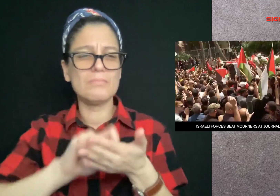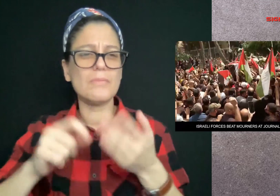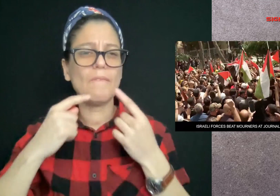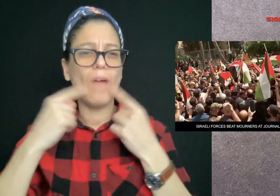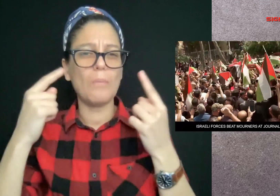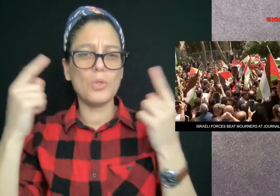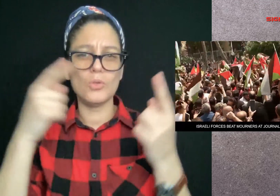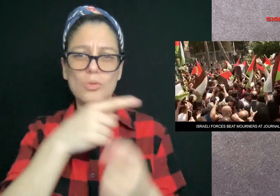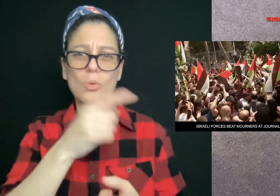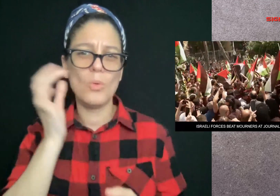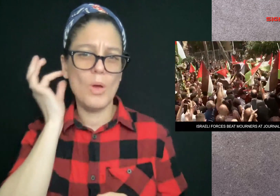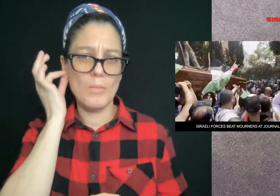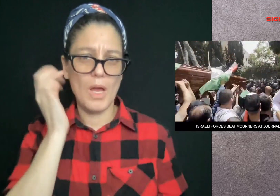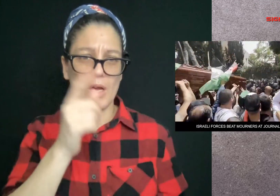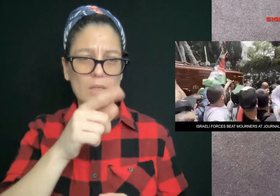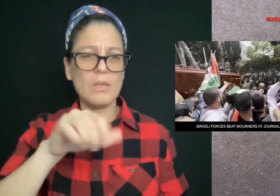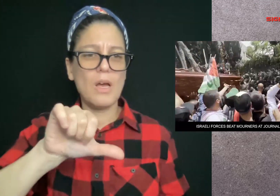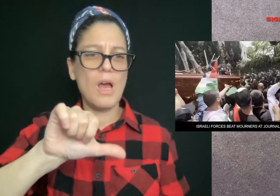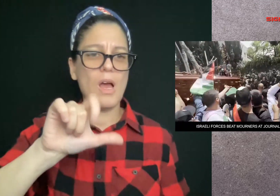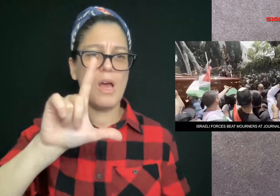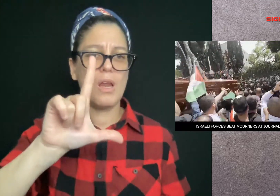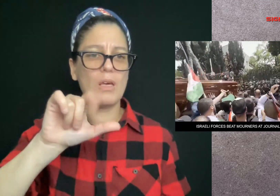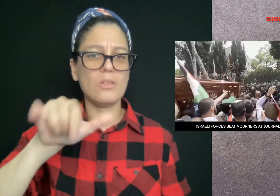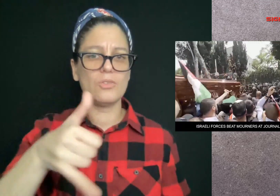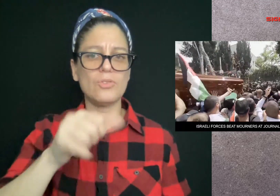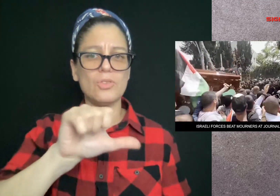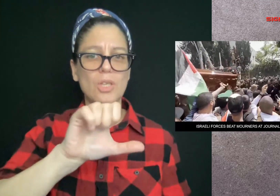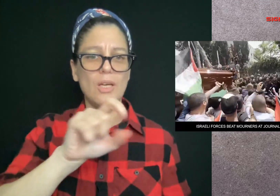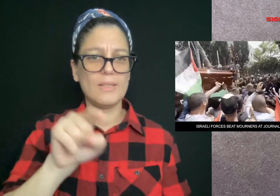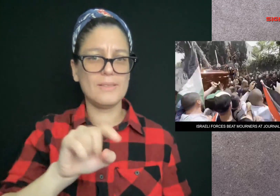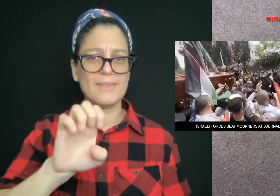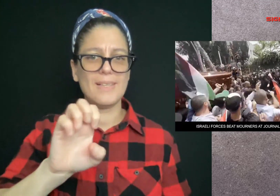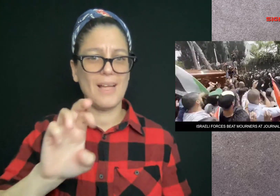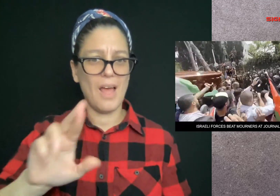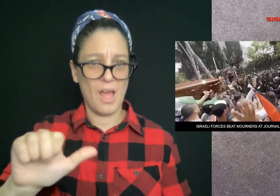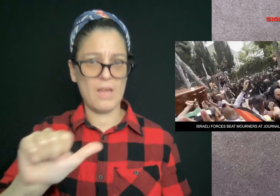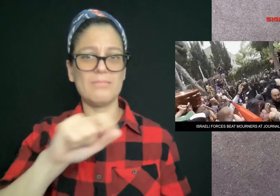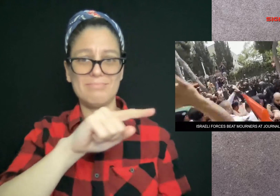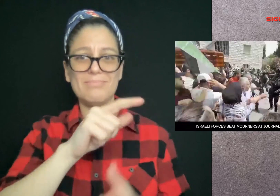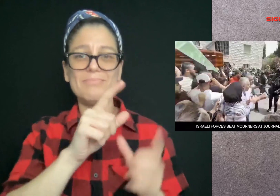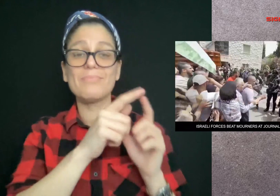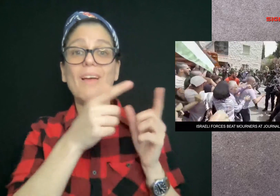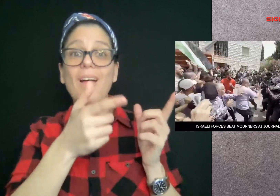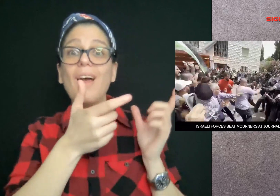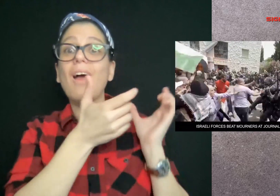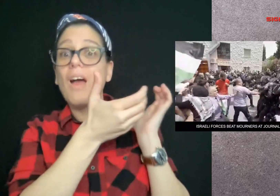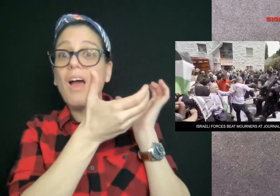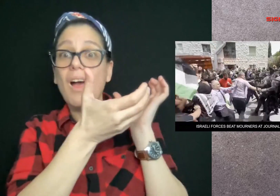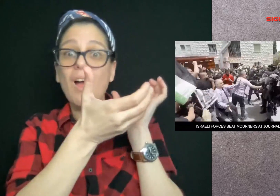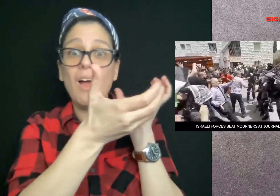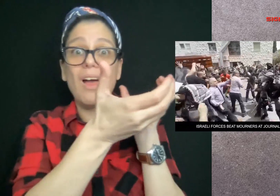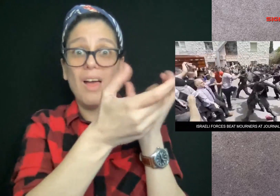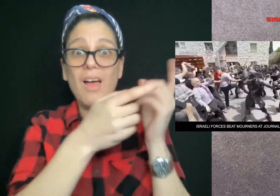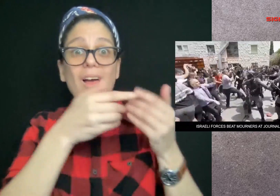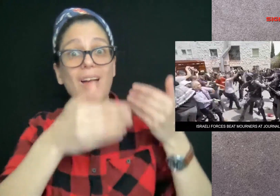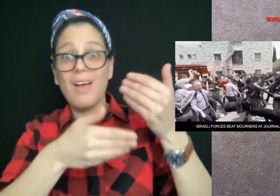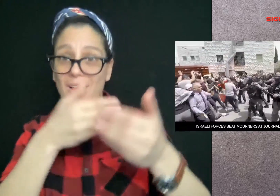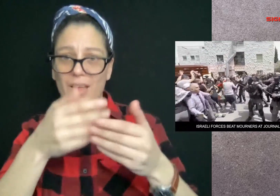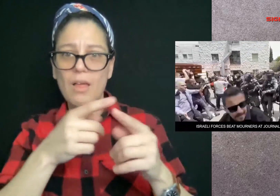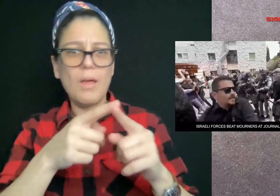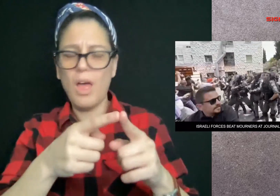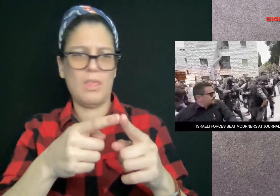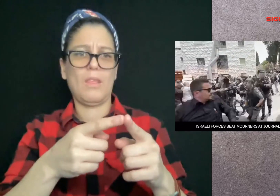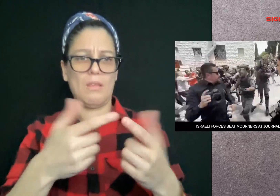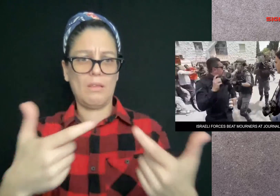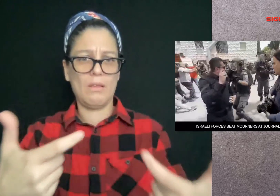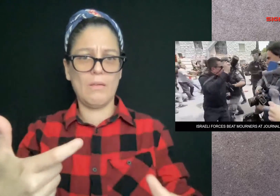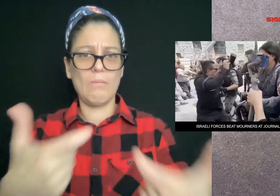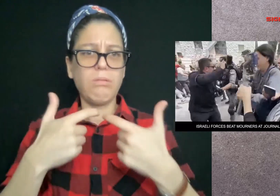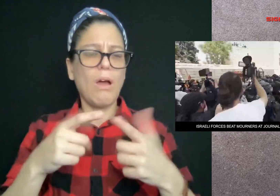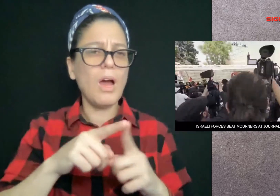during the funeral procession of an Al Jazeera journalist